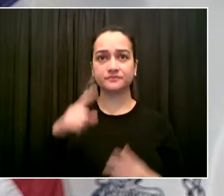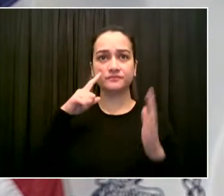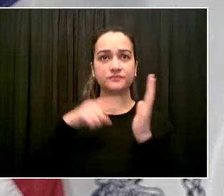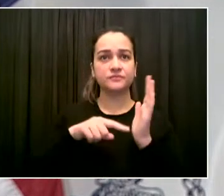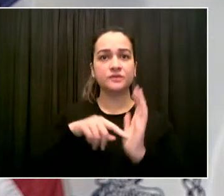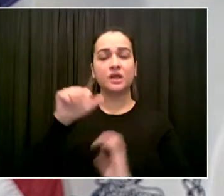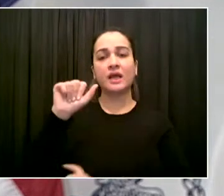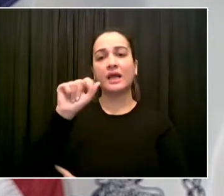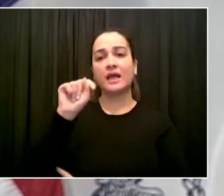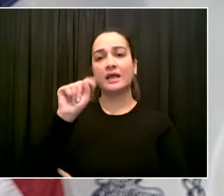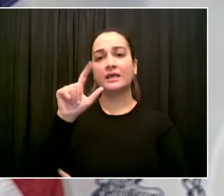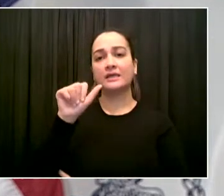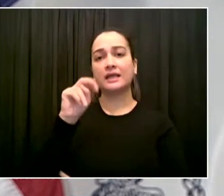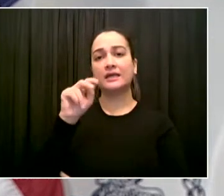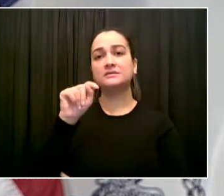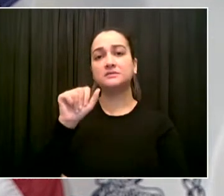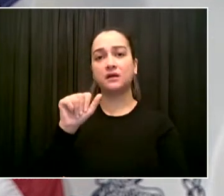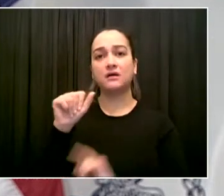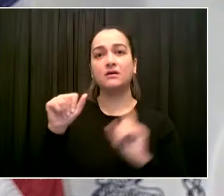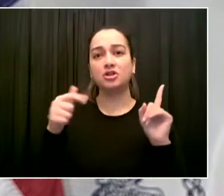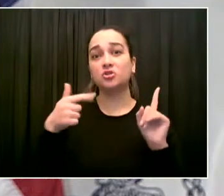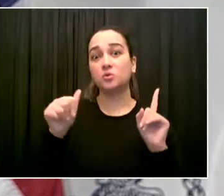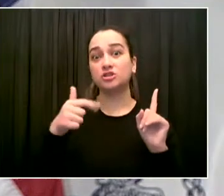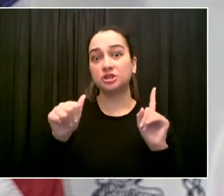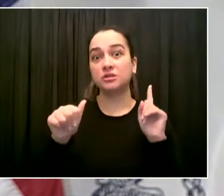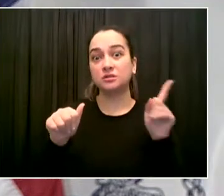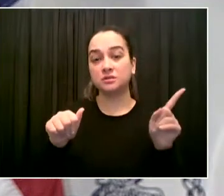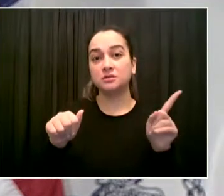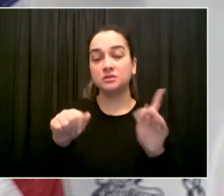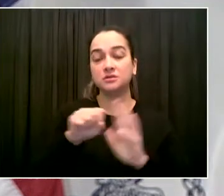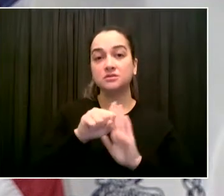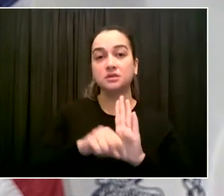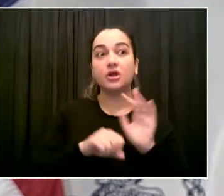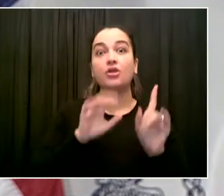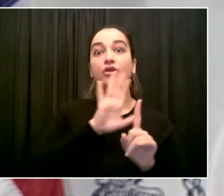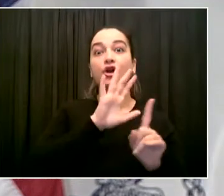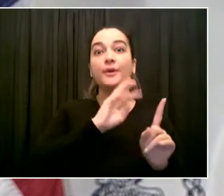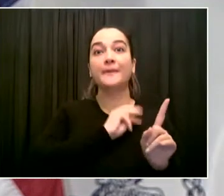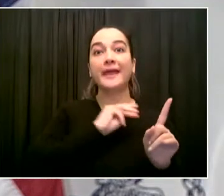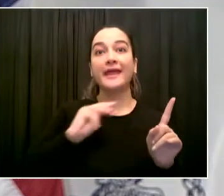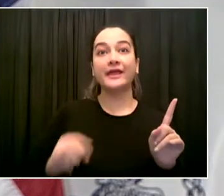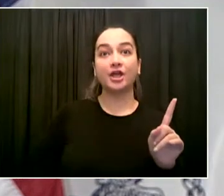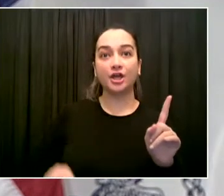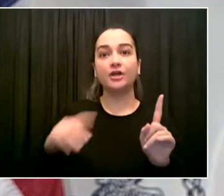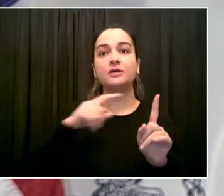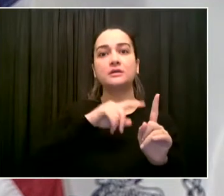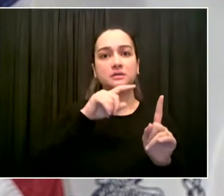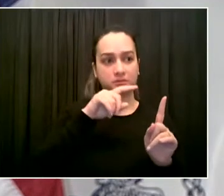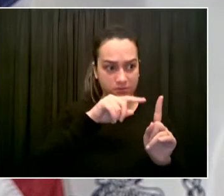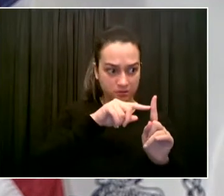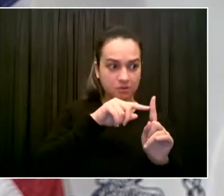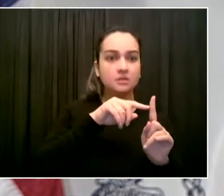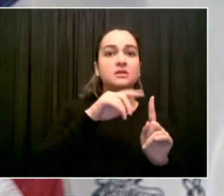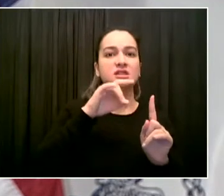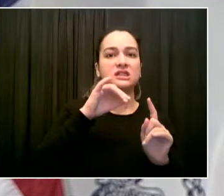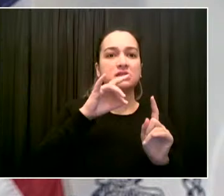IMPORTANT CITY. SHE HAS A GOVERNOR WHO WILL NOT COOPERATE WITH HER WHO DOESN'T TELLL HER R WHAT'S GOINGNGO N WITH